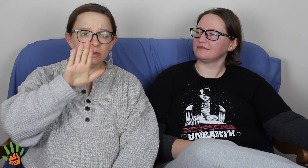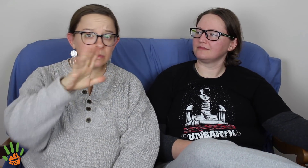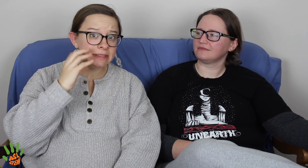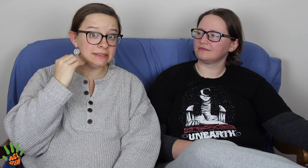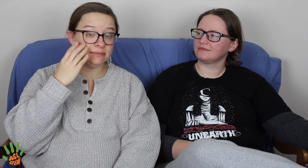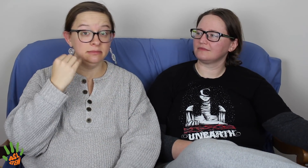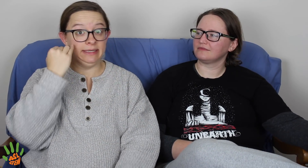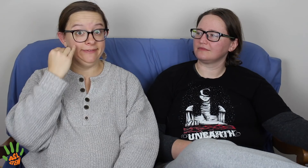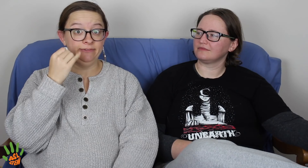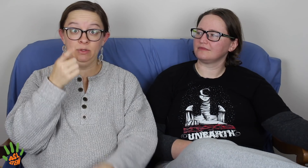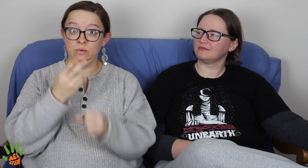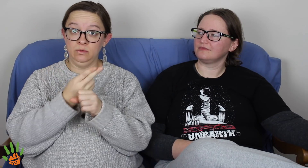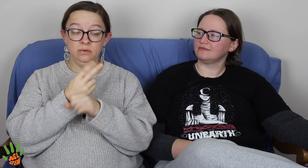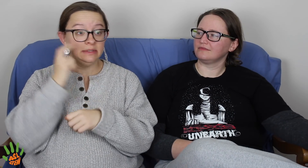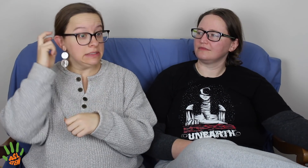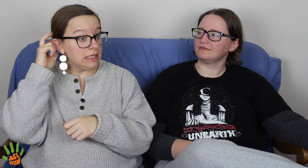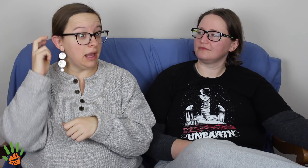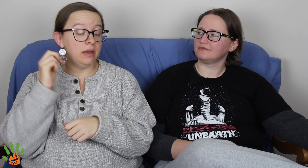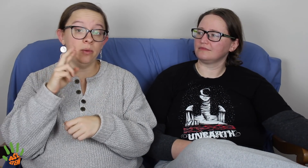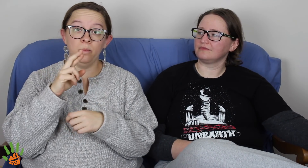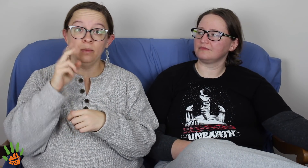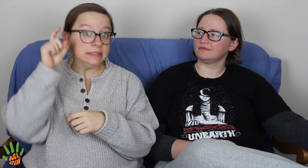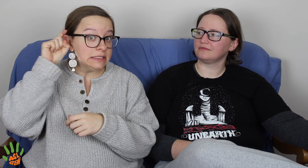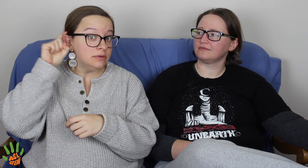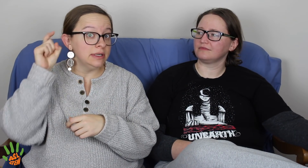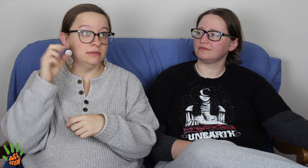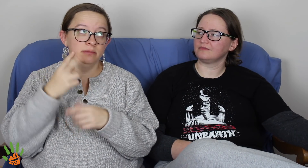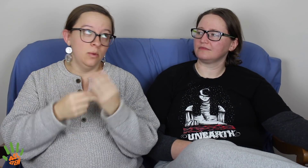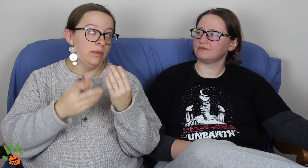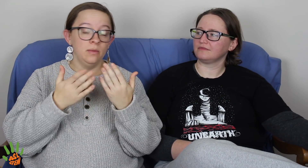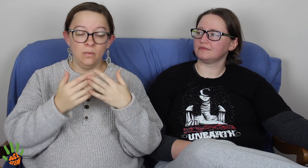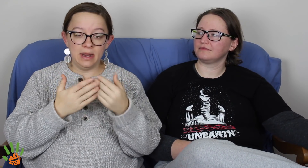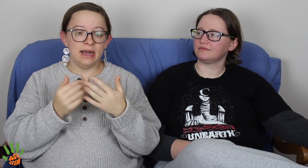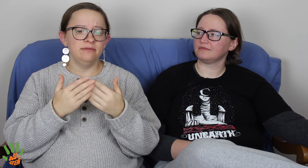I'm curious about your experience. If you use cochlear implants or hearing aids, both,